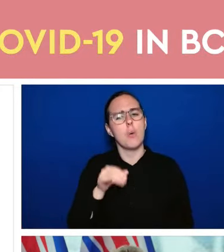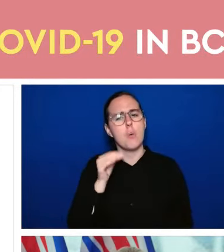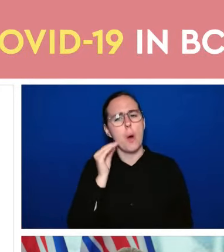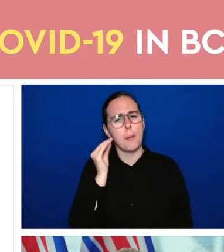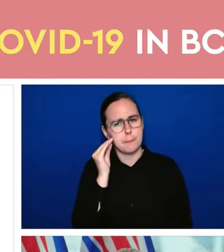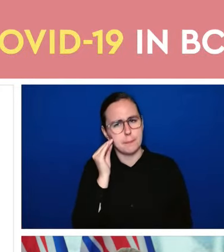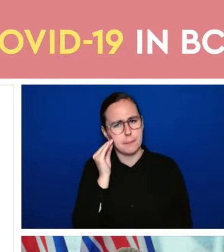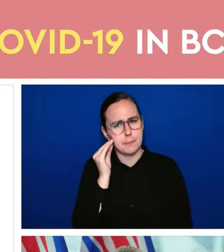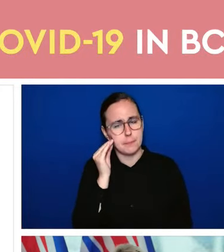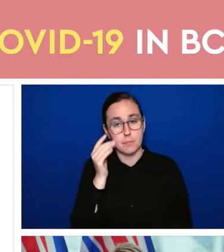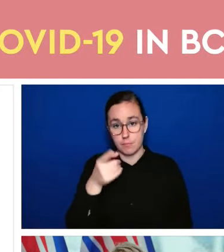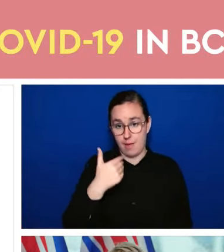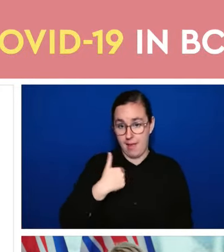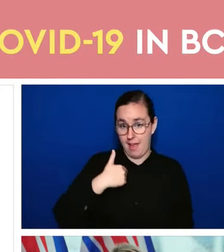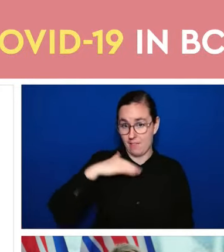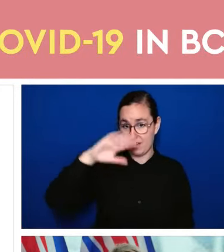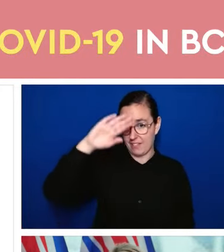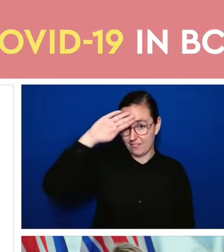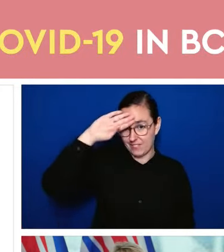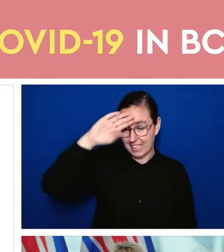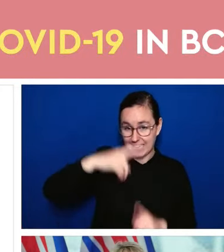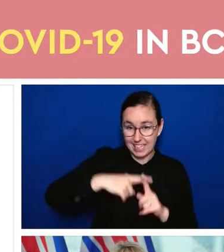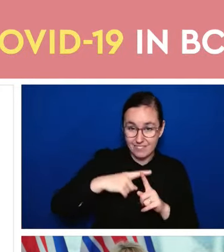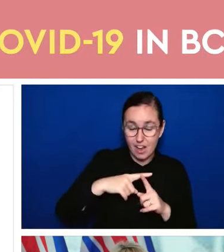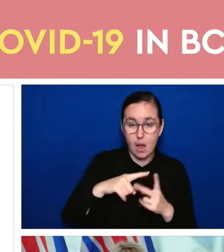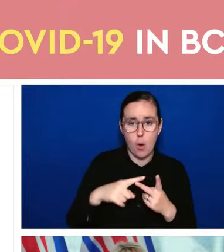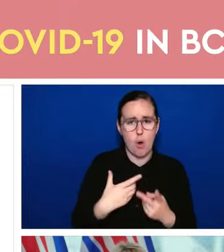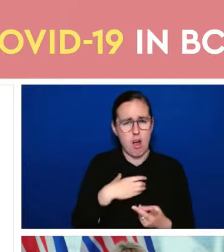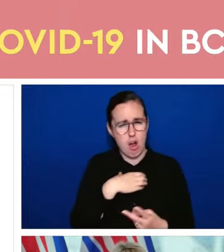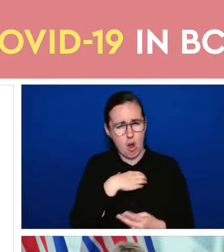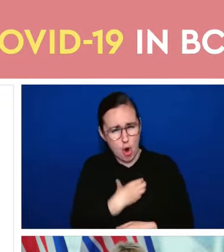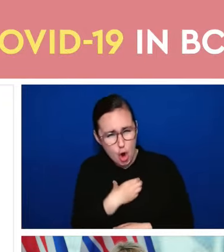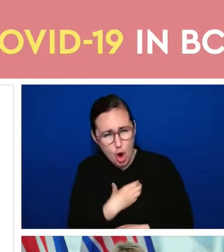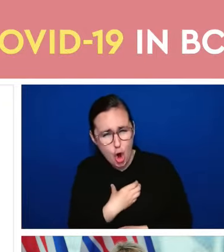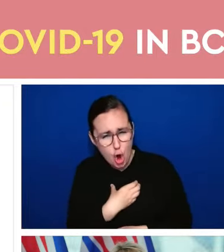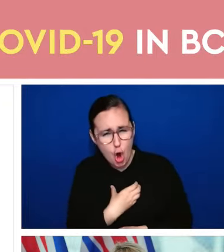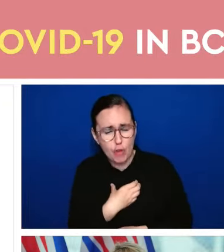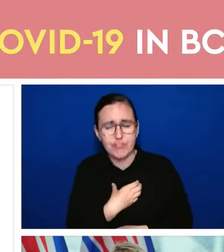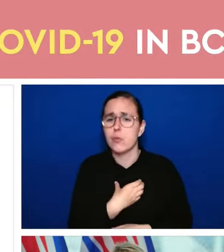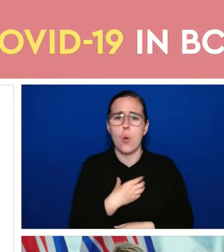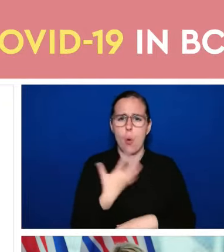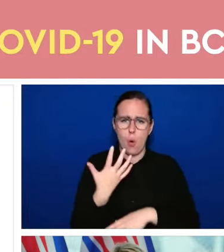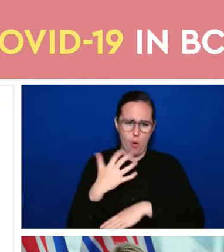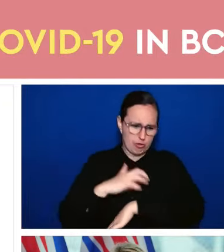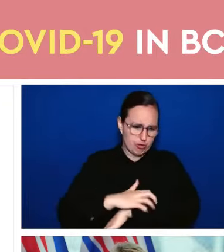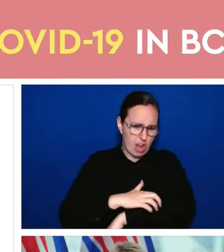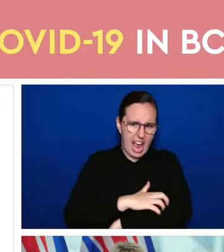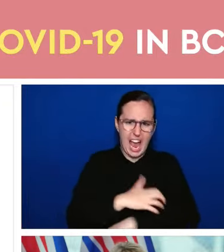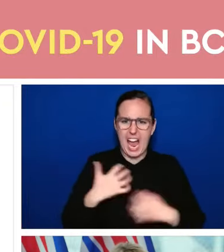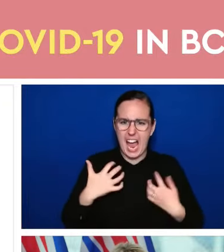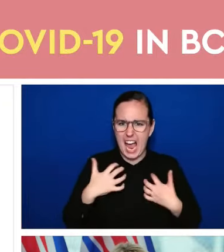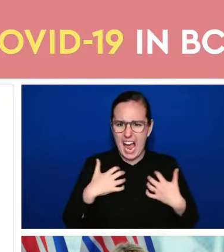fever in a car view very rash those are signs that we might have an illness that infectious